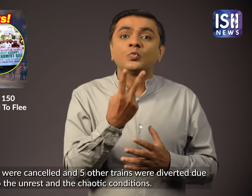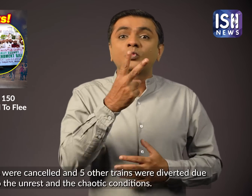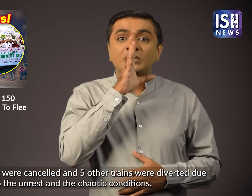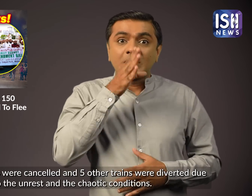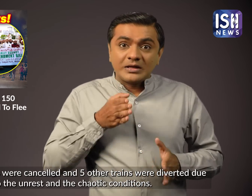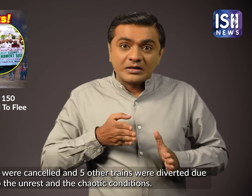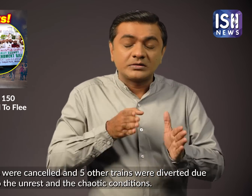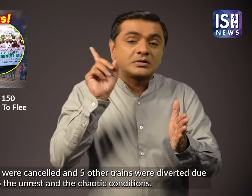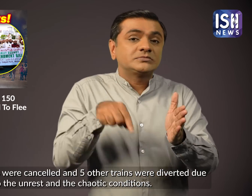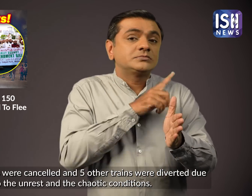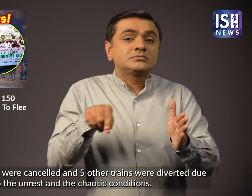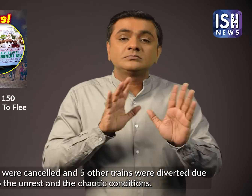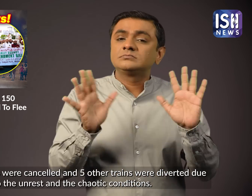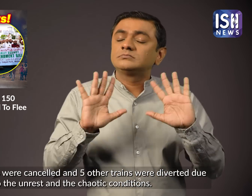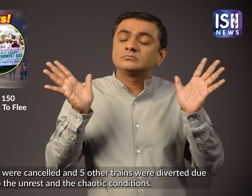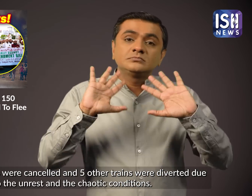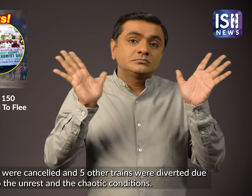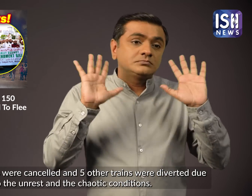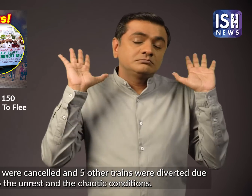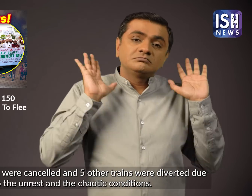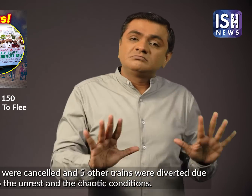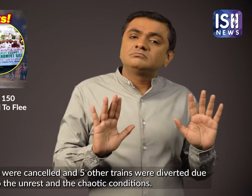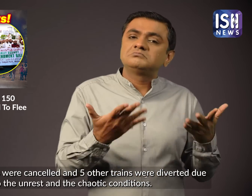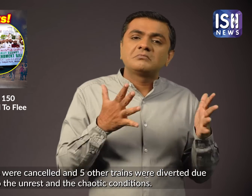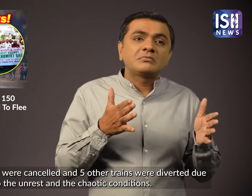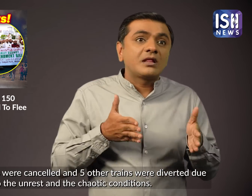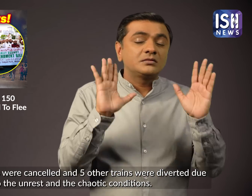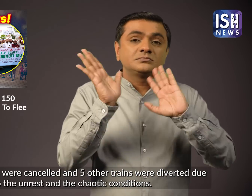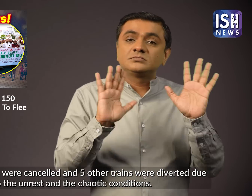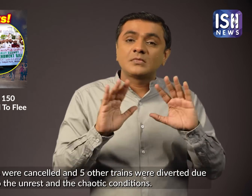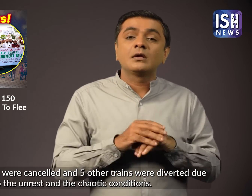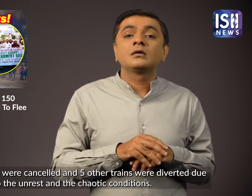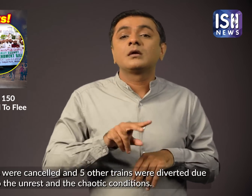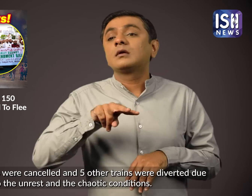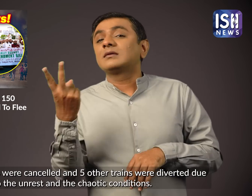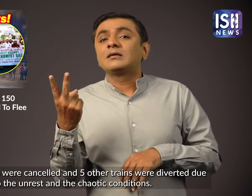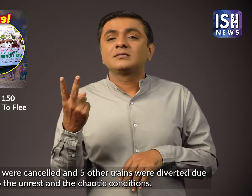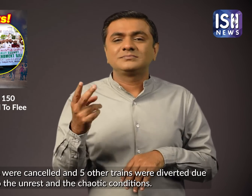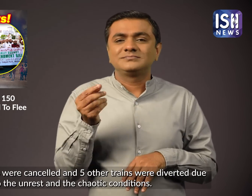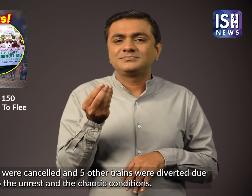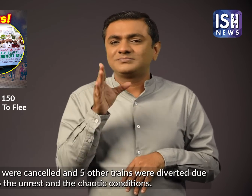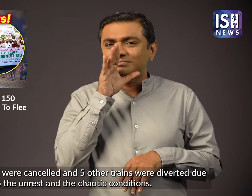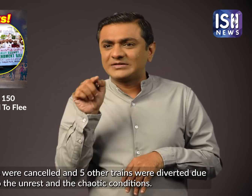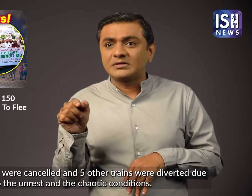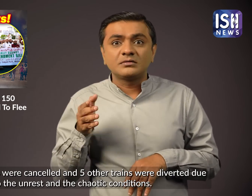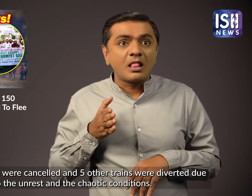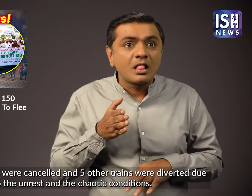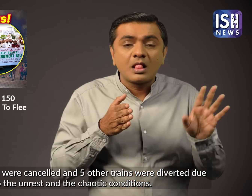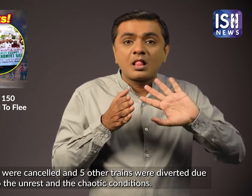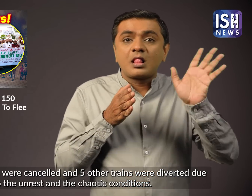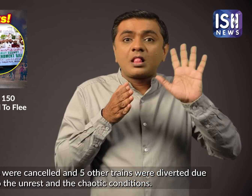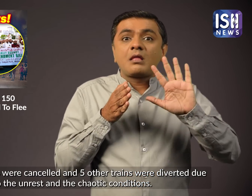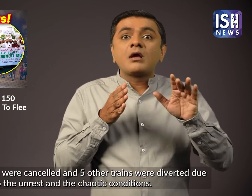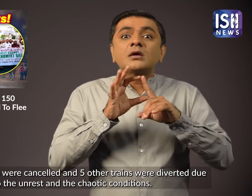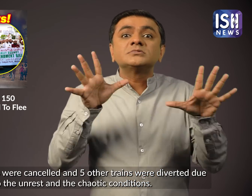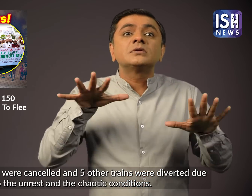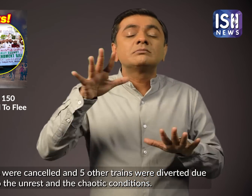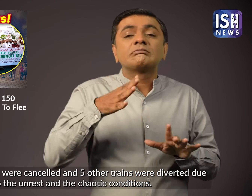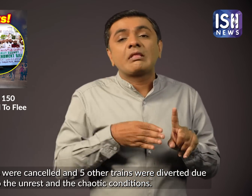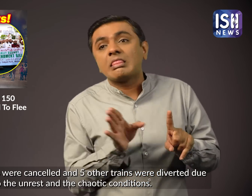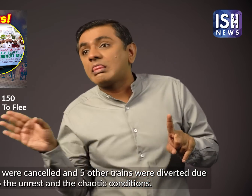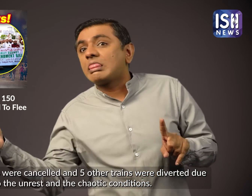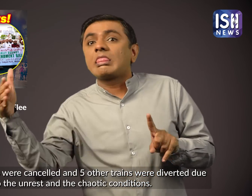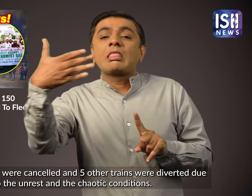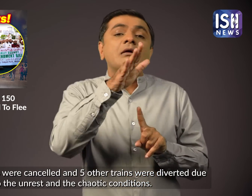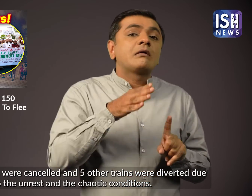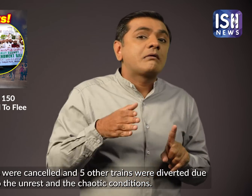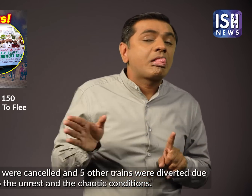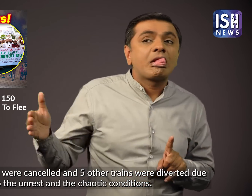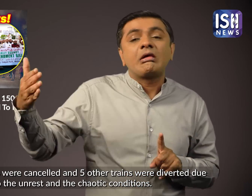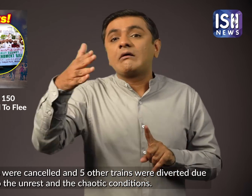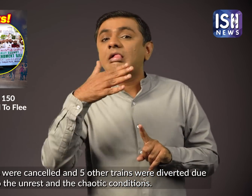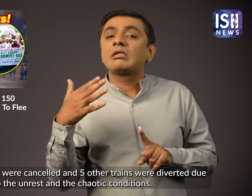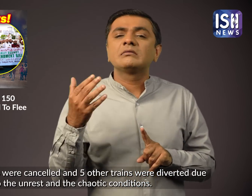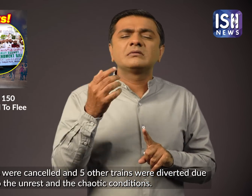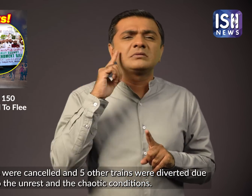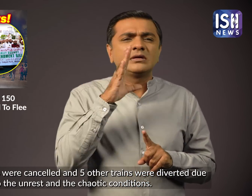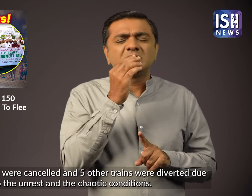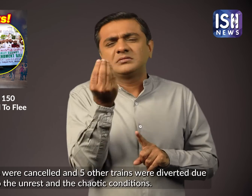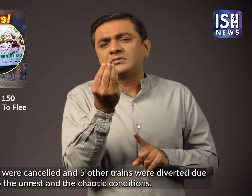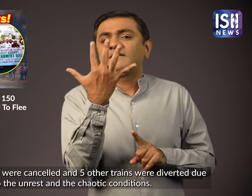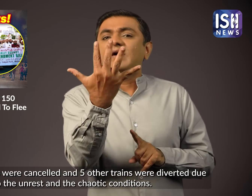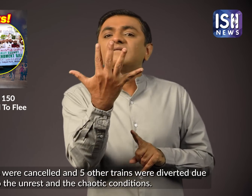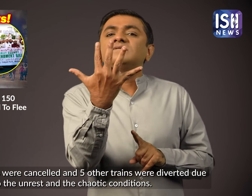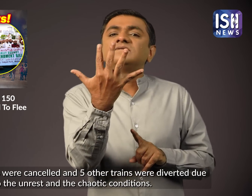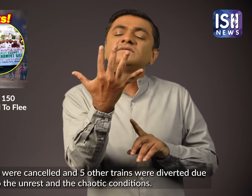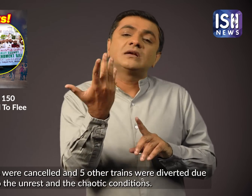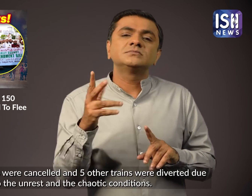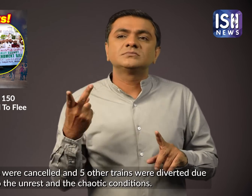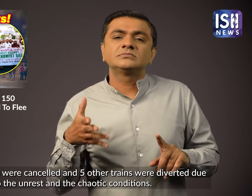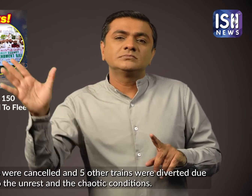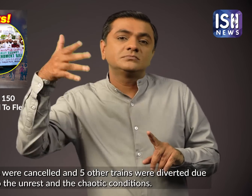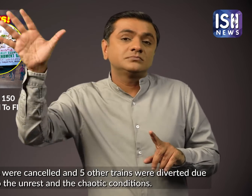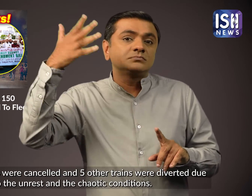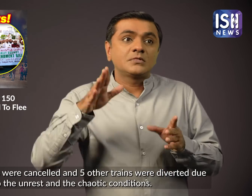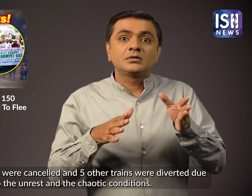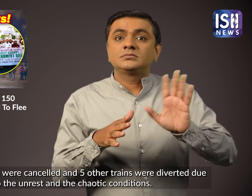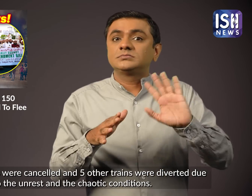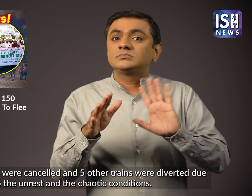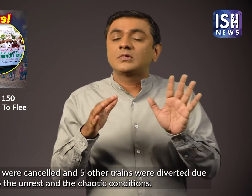At least 2 trains were cancelled and 5 other trains were diverted due to the unrest and the chaotic conditions.